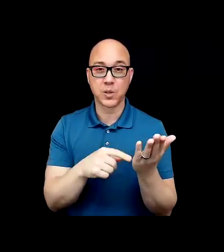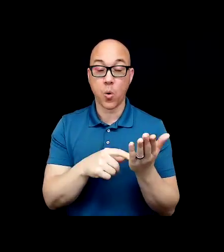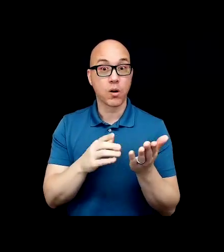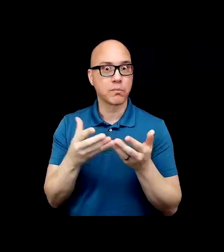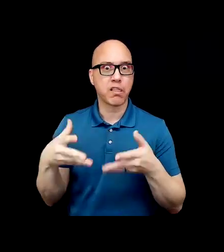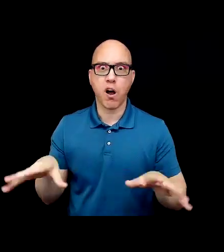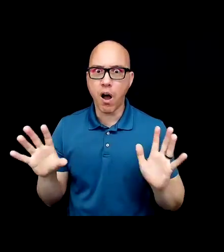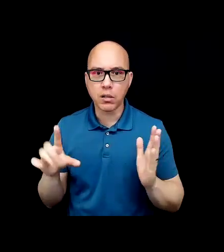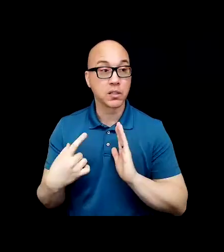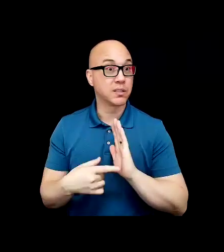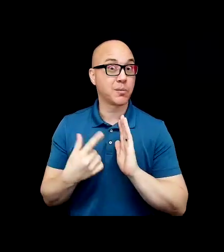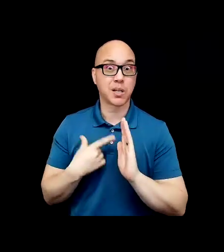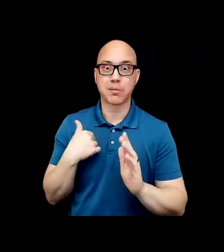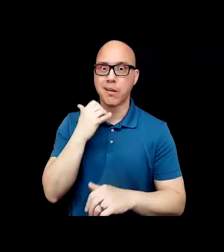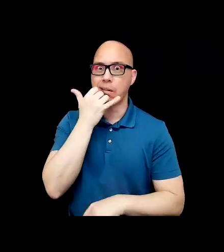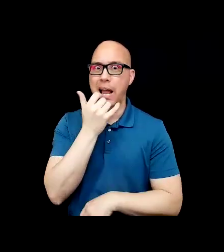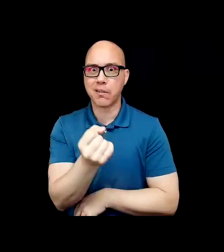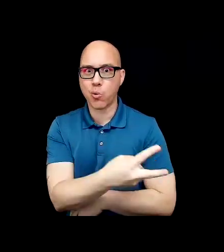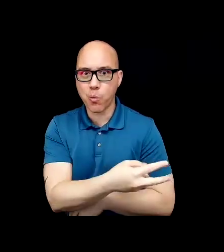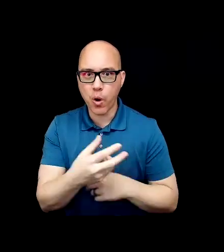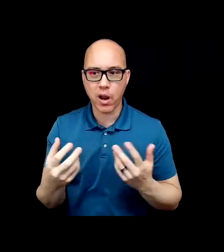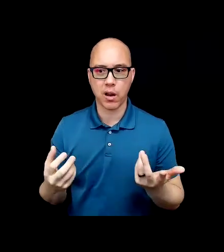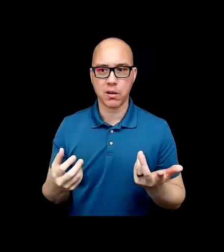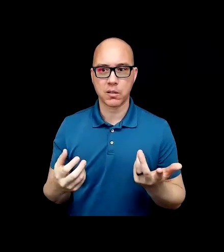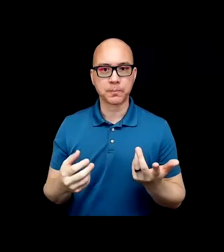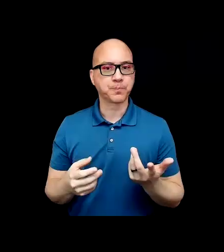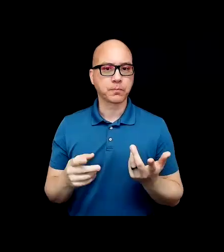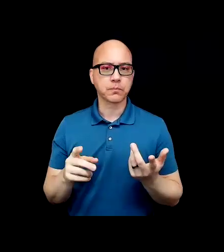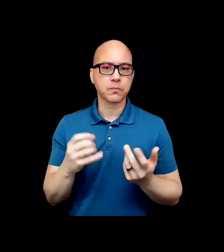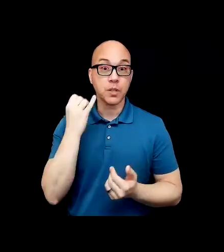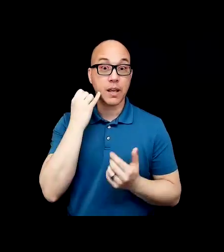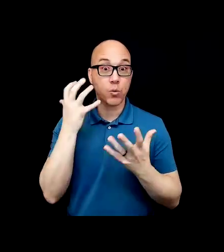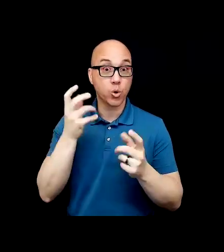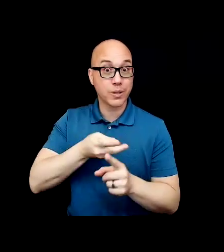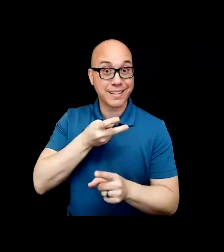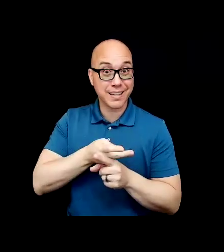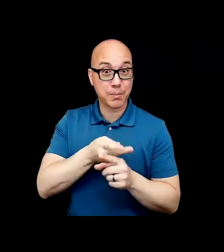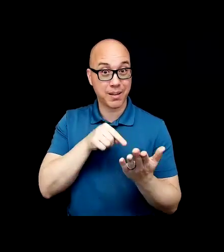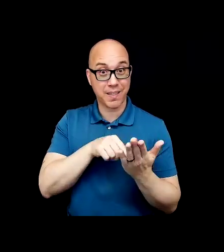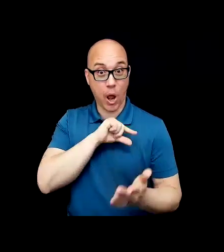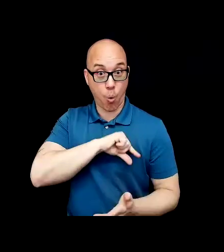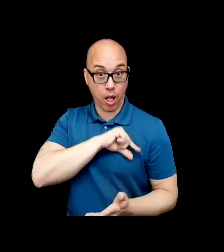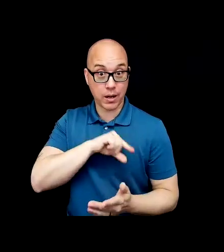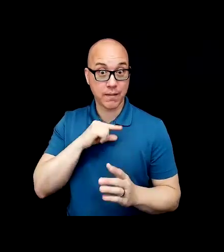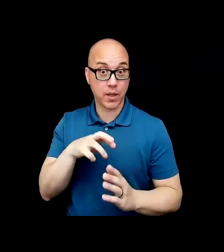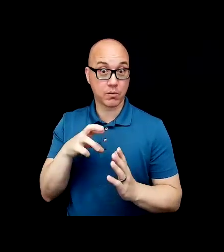people throw them away, so, in order to keep the integrity of the receipt, in case you need it,